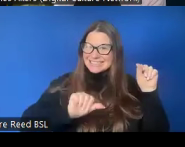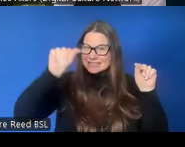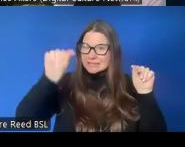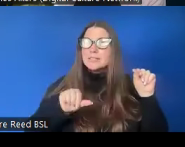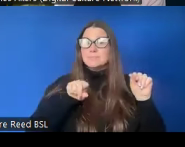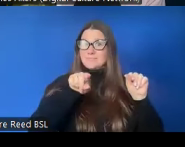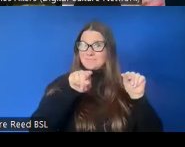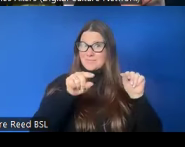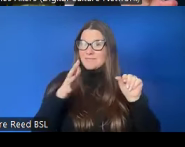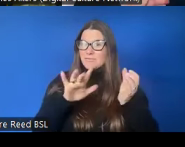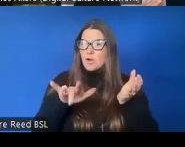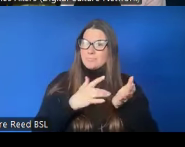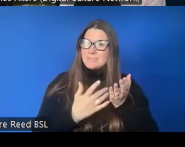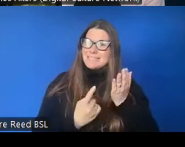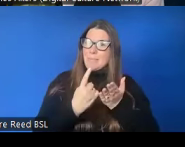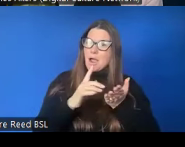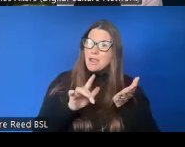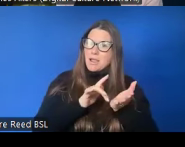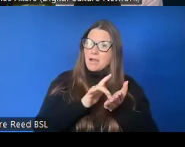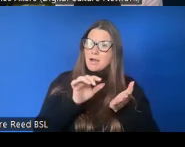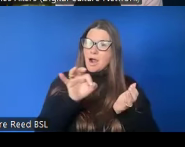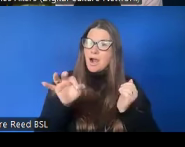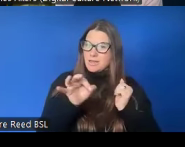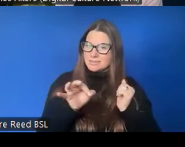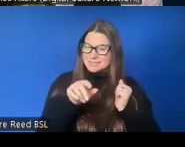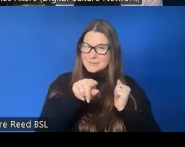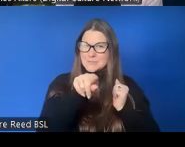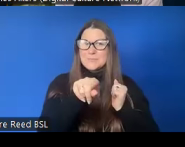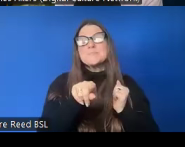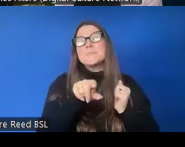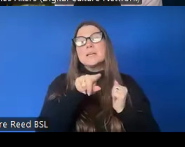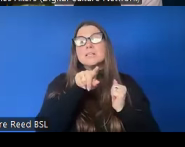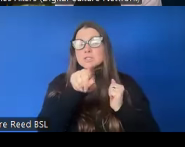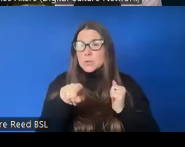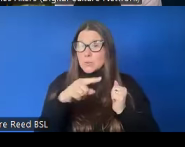Yes, they had all those systems, but they thought about where they wanted to get to.